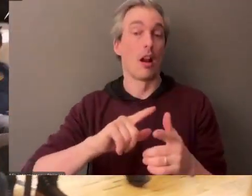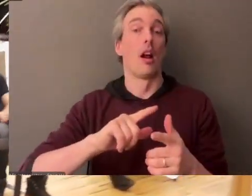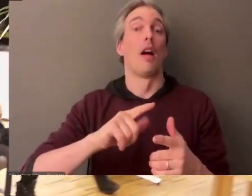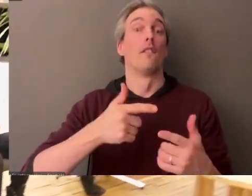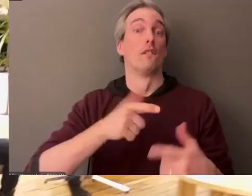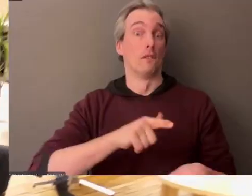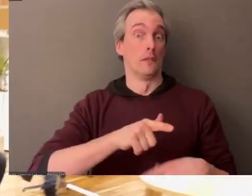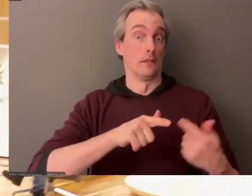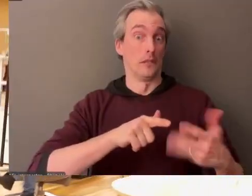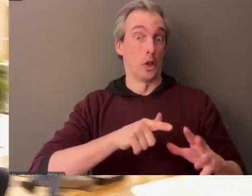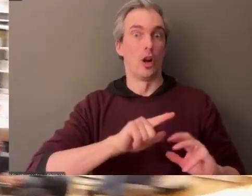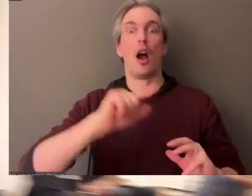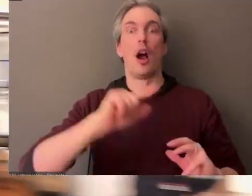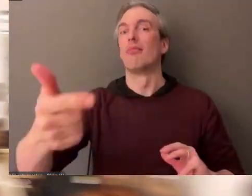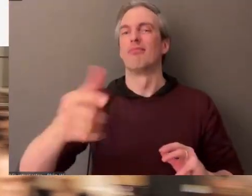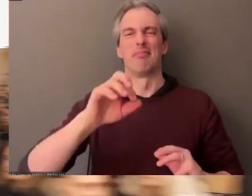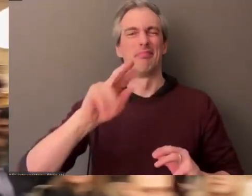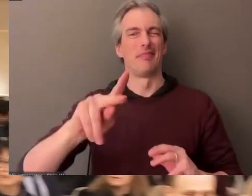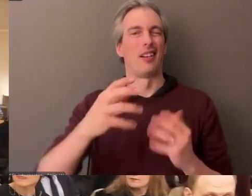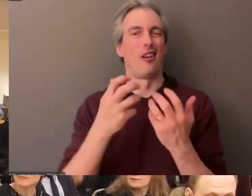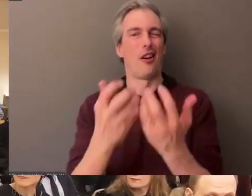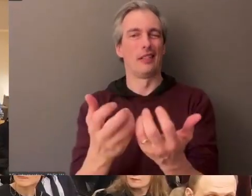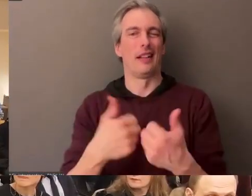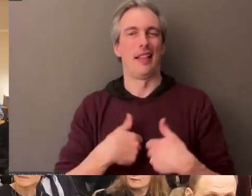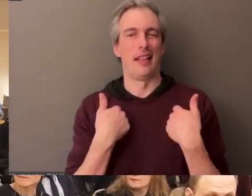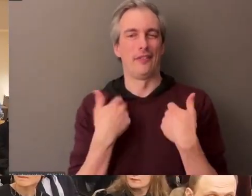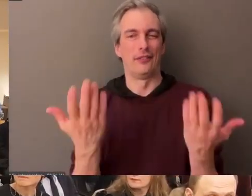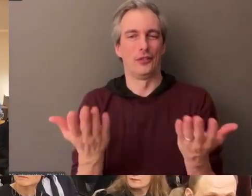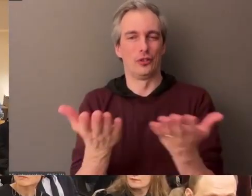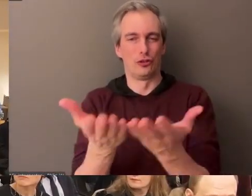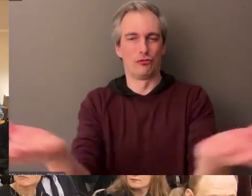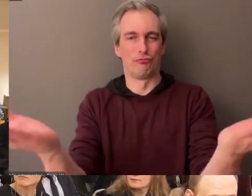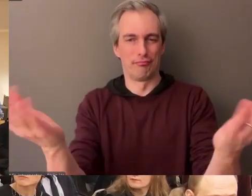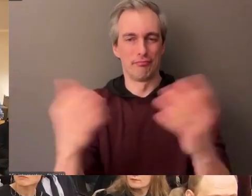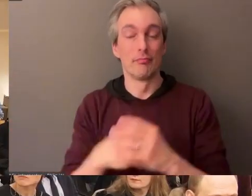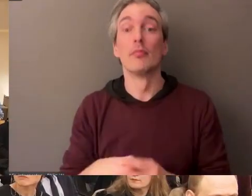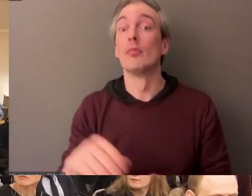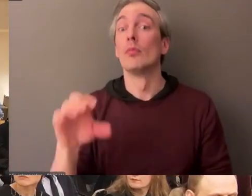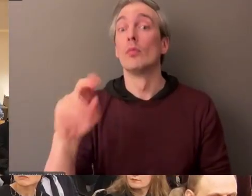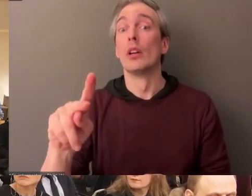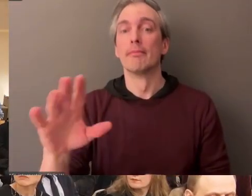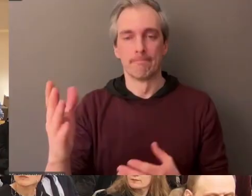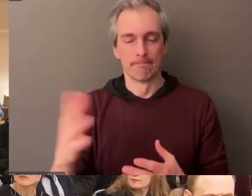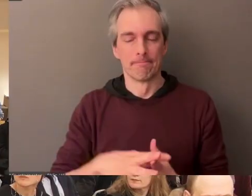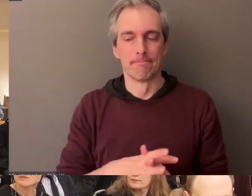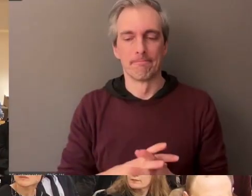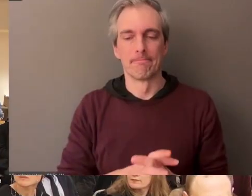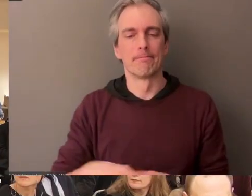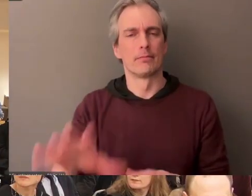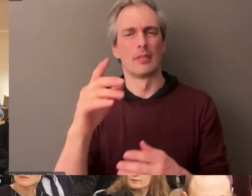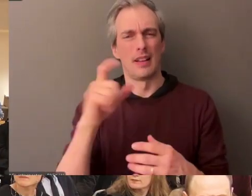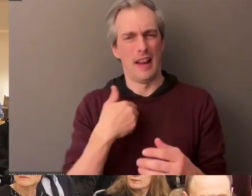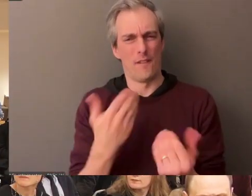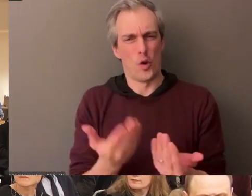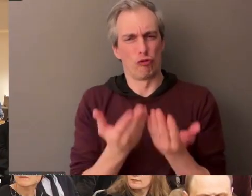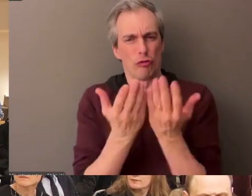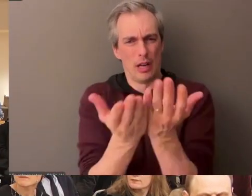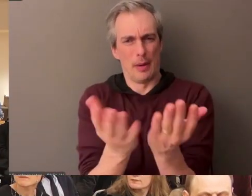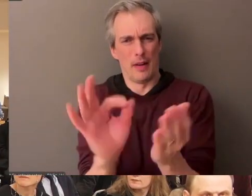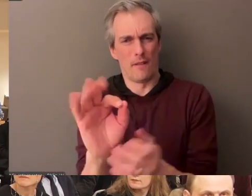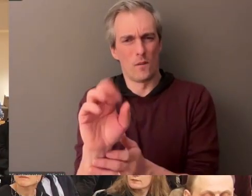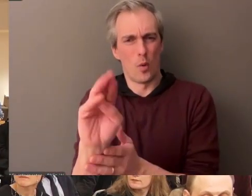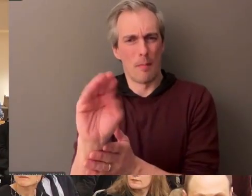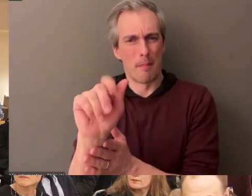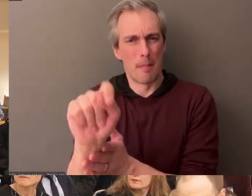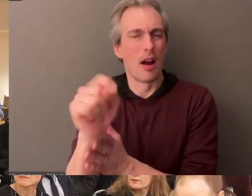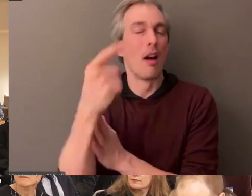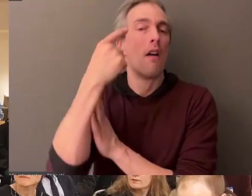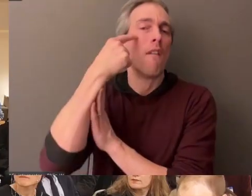So... Is there a recommended format for citing a design system component that has